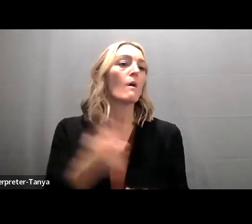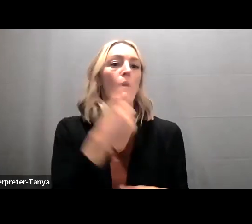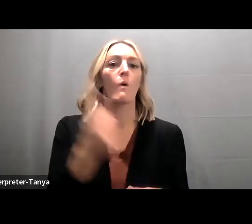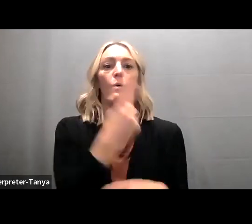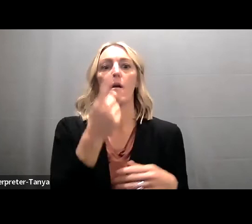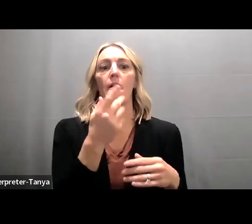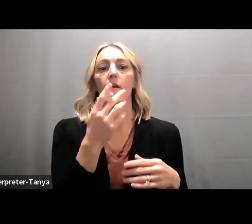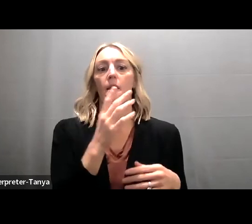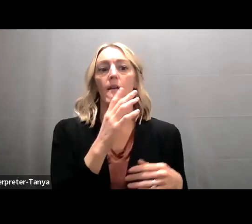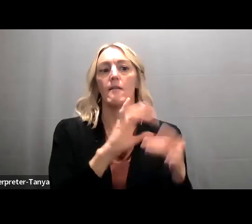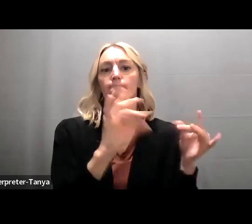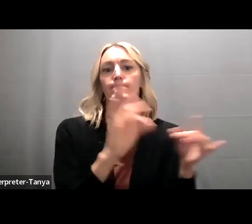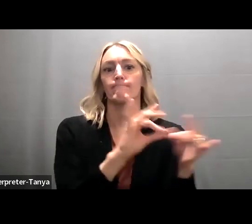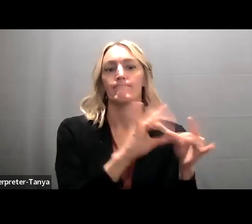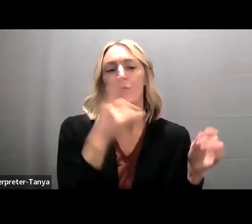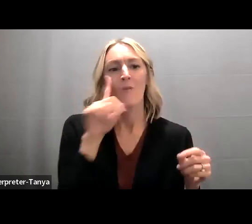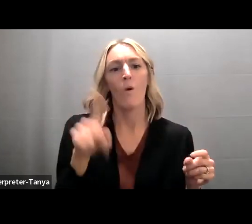That's where we need you. Okay?